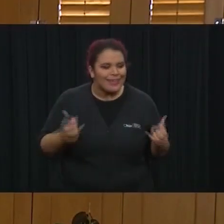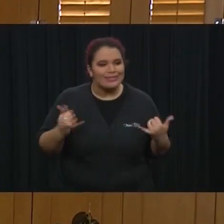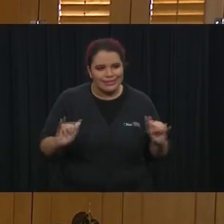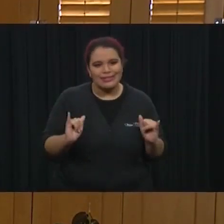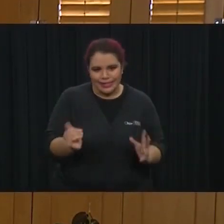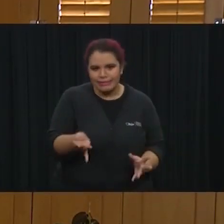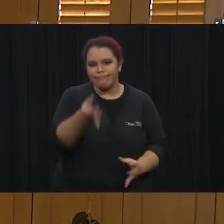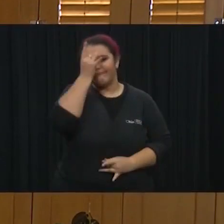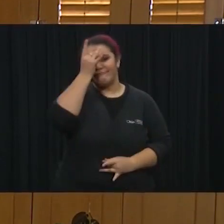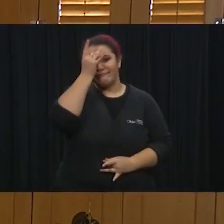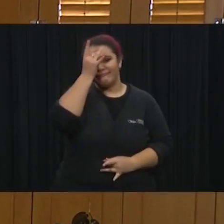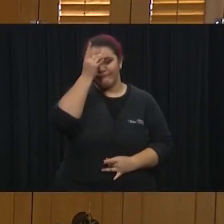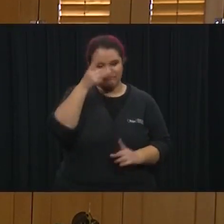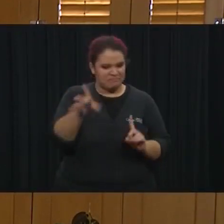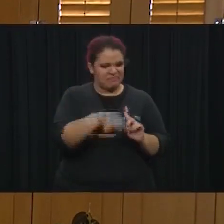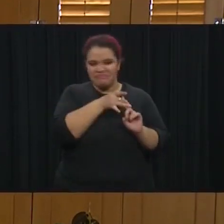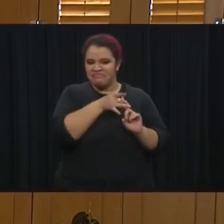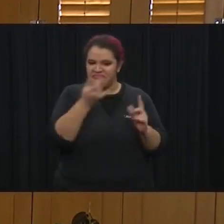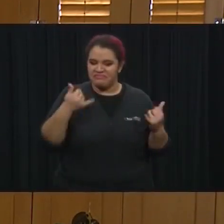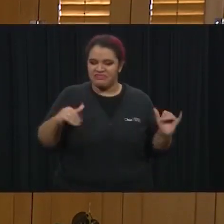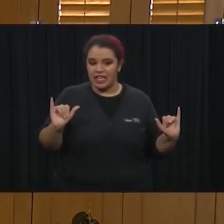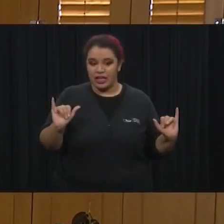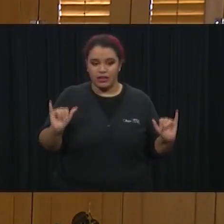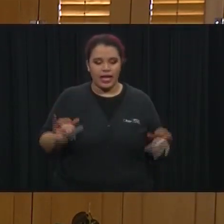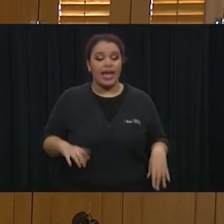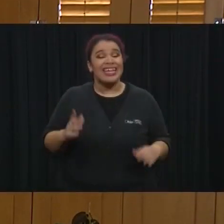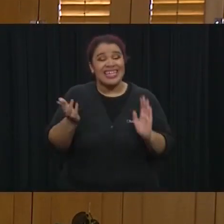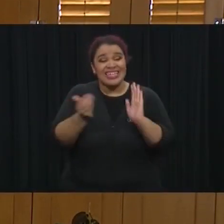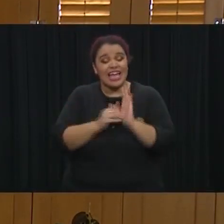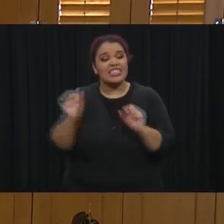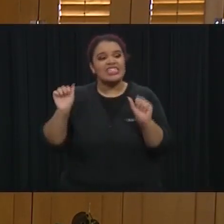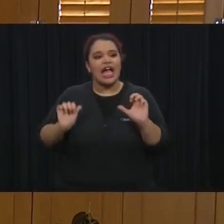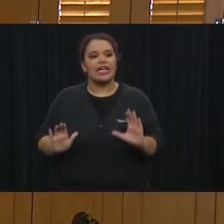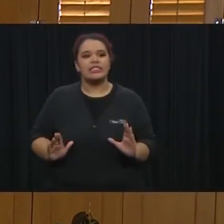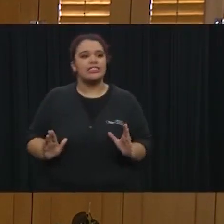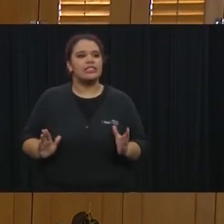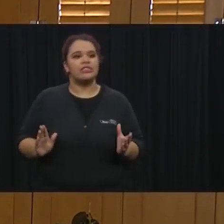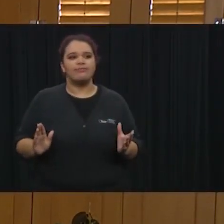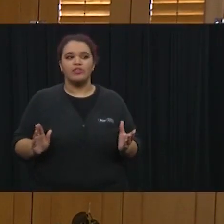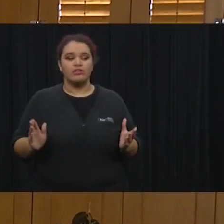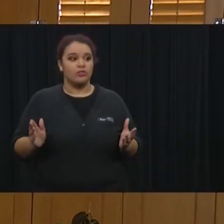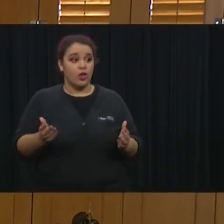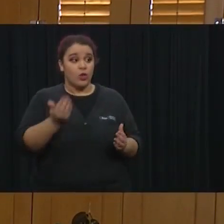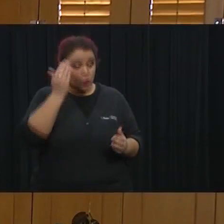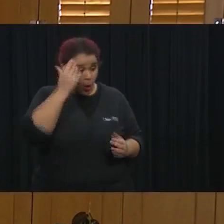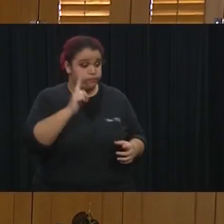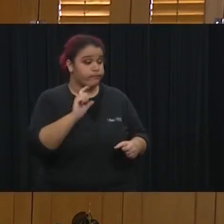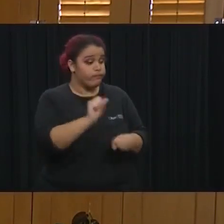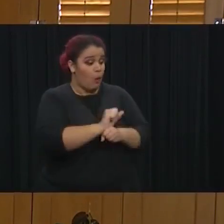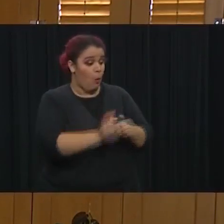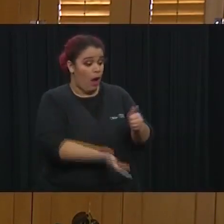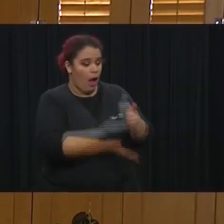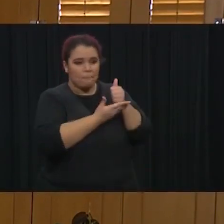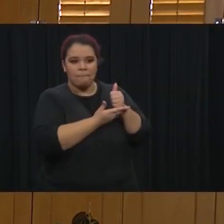TRIALS ARE UNDERWAY, BUT THERE ARE STILL A LOT OF UNKNOWNS. 04:46: THE SCIENTISTS ARE NOT SURE. IT WAS SEEN AS PROMISING AND REALLY IT